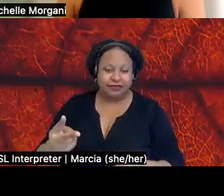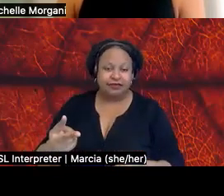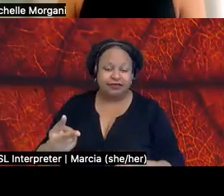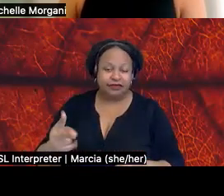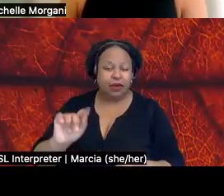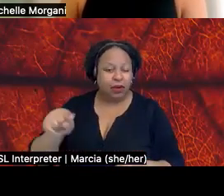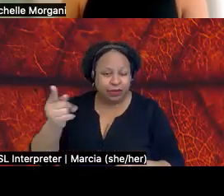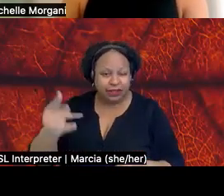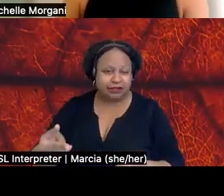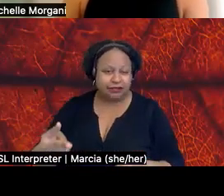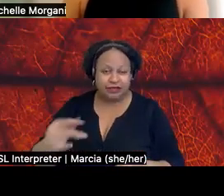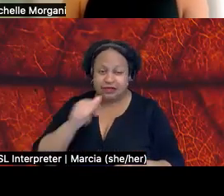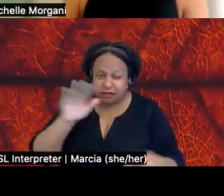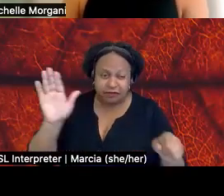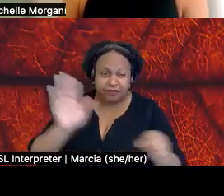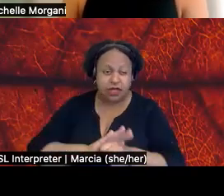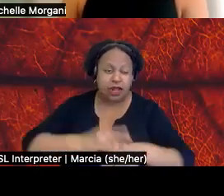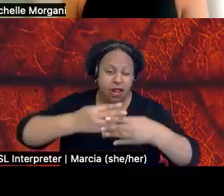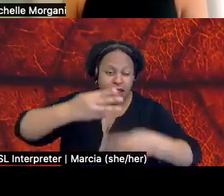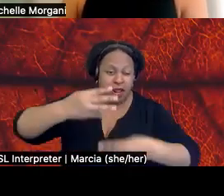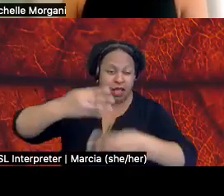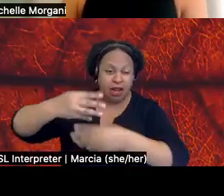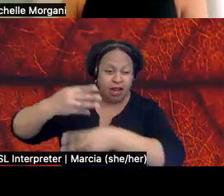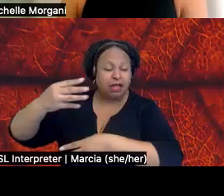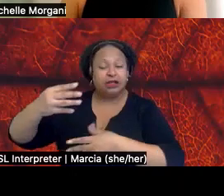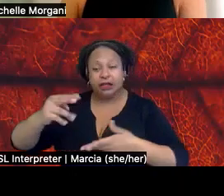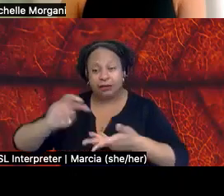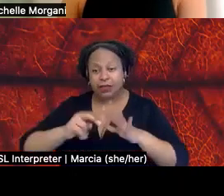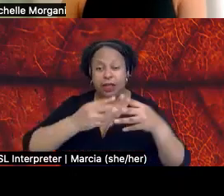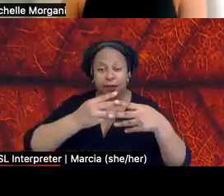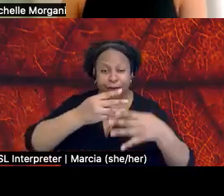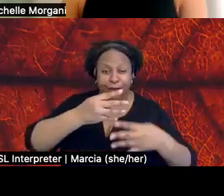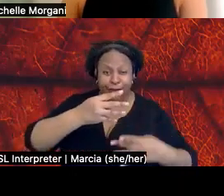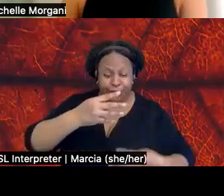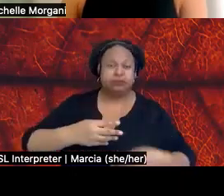So you can imagine these lists will be very long and the students